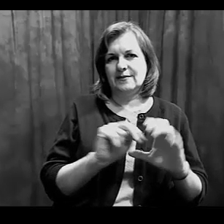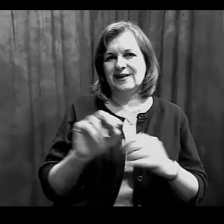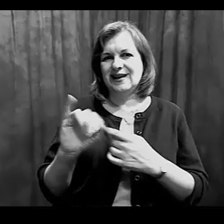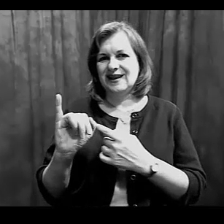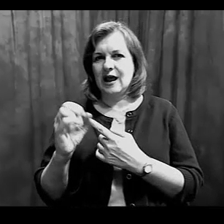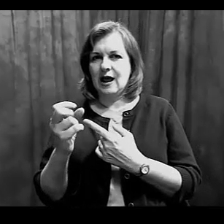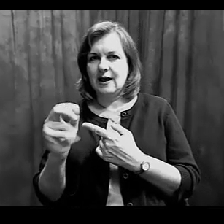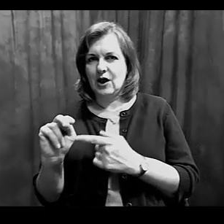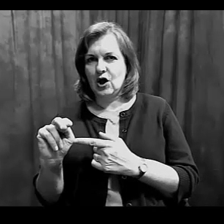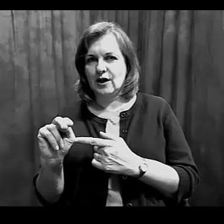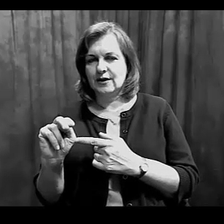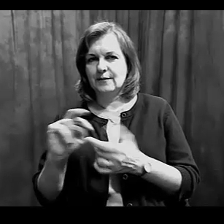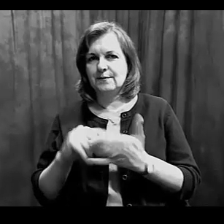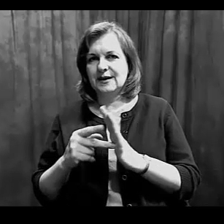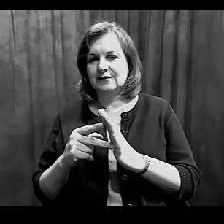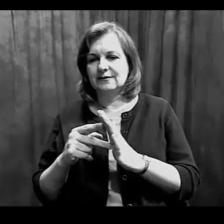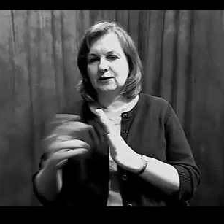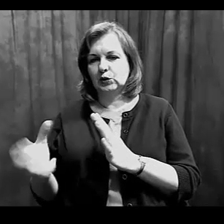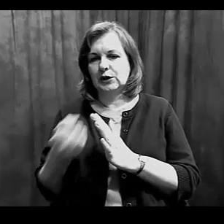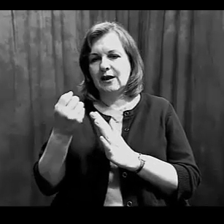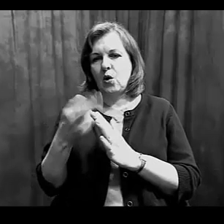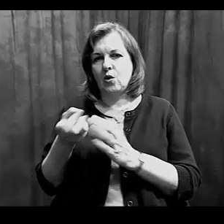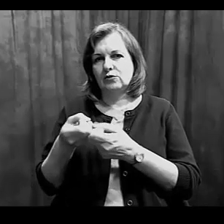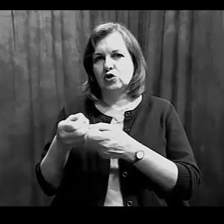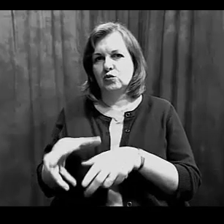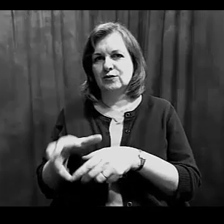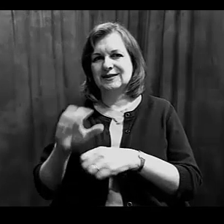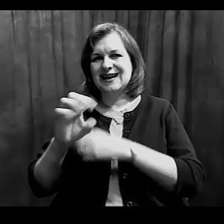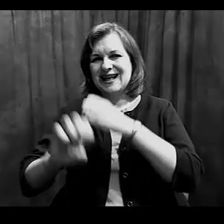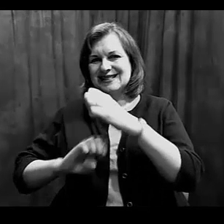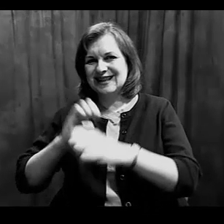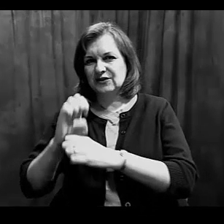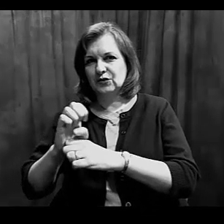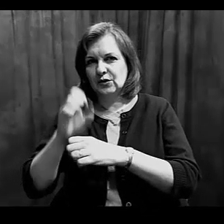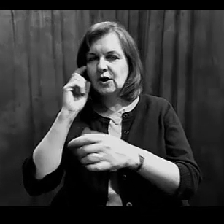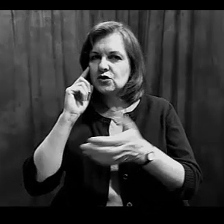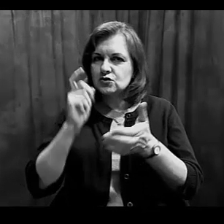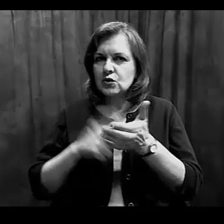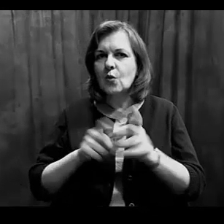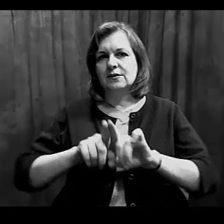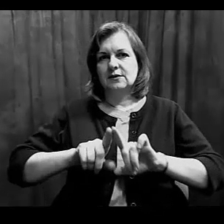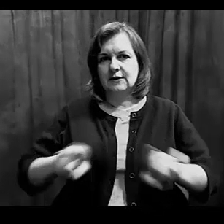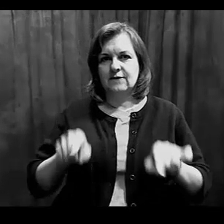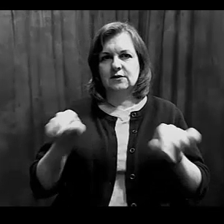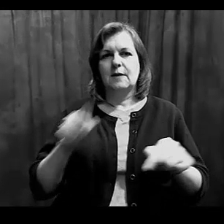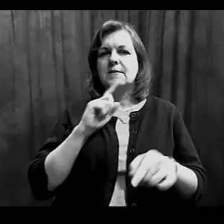an ion is a gain or loss of electrons -- be very careful with that